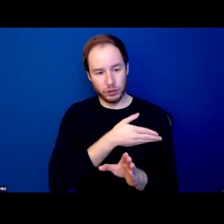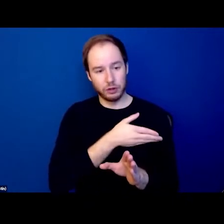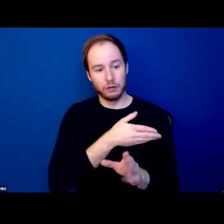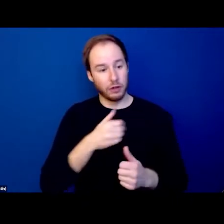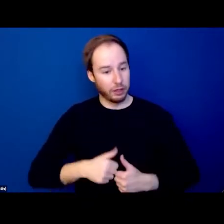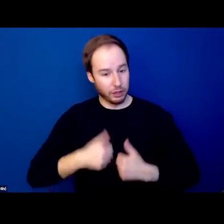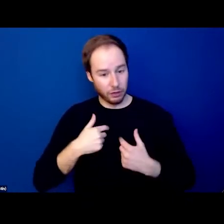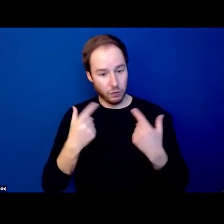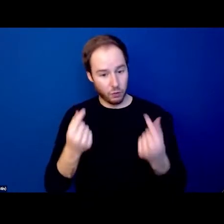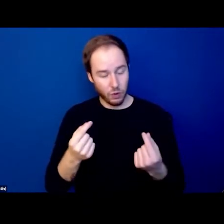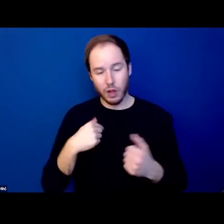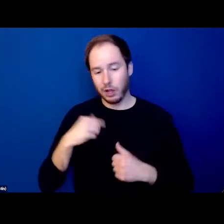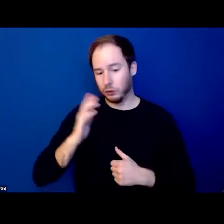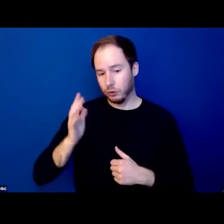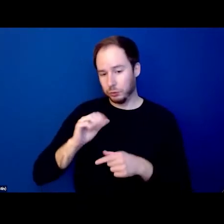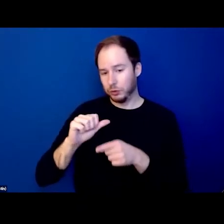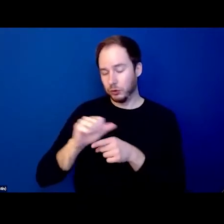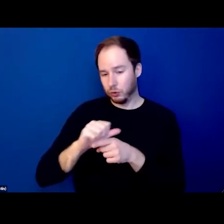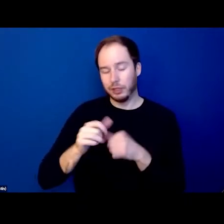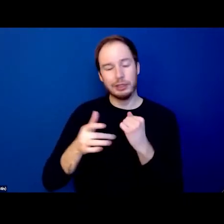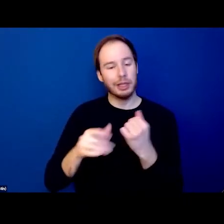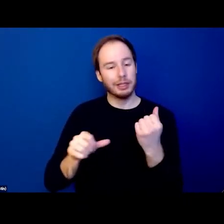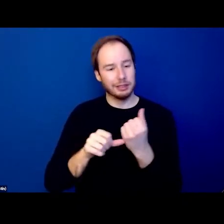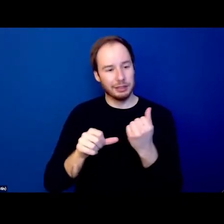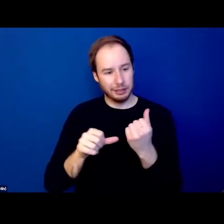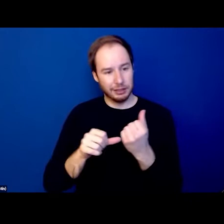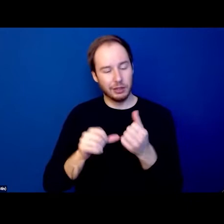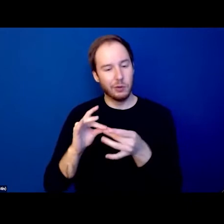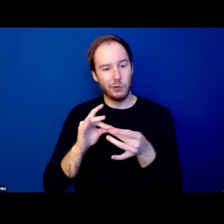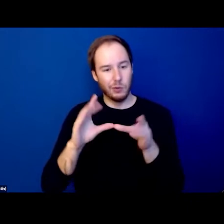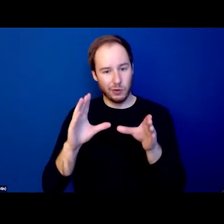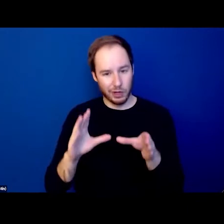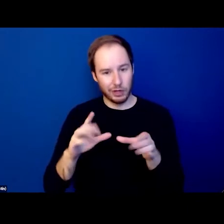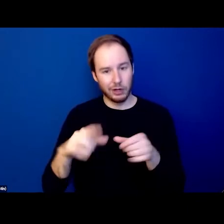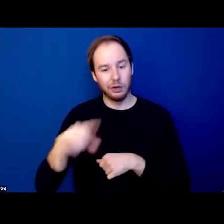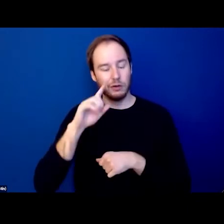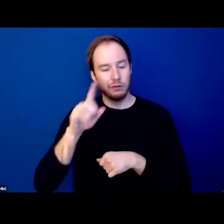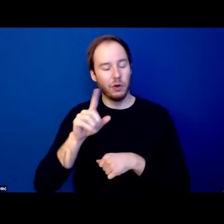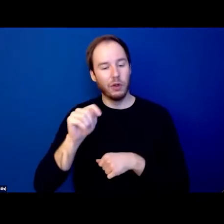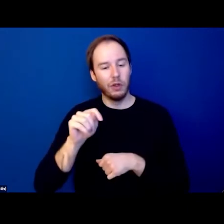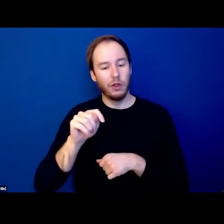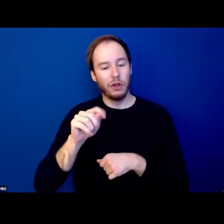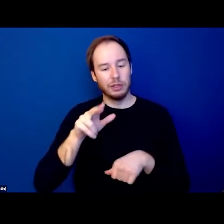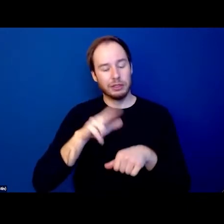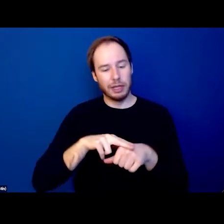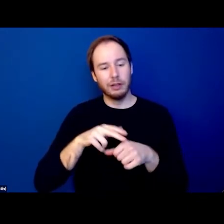I used to be a Training and Technical Assistance Coordinator for the Native American Center for Excellence at SAMHSA,